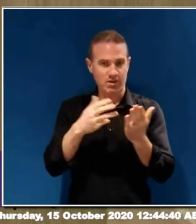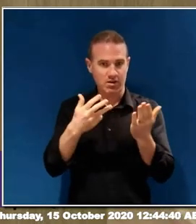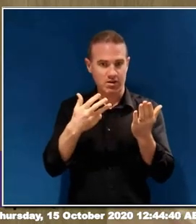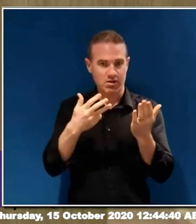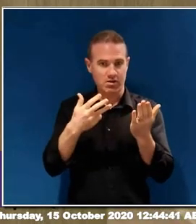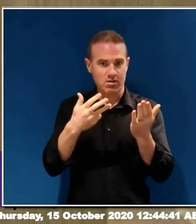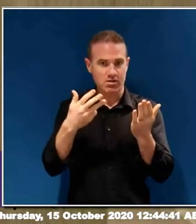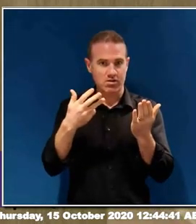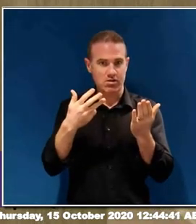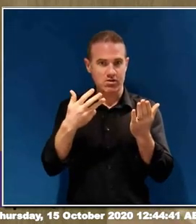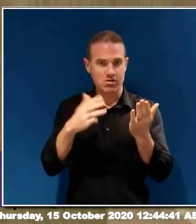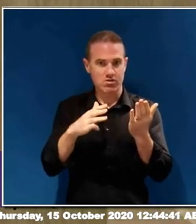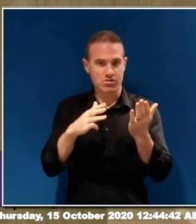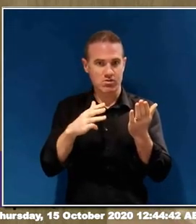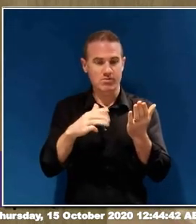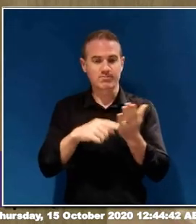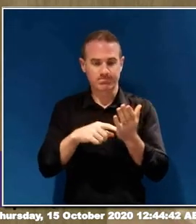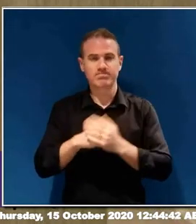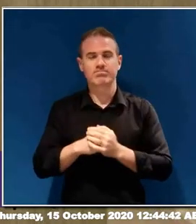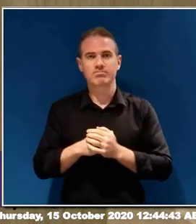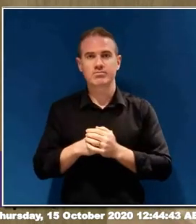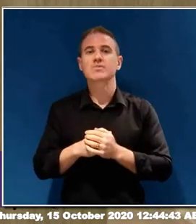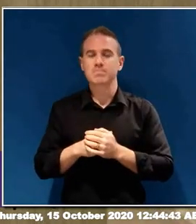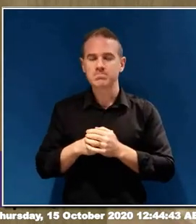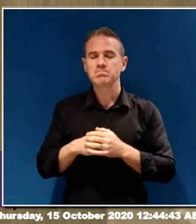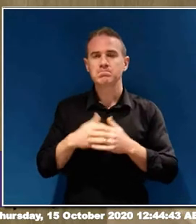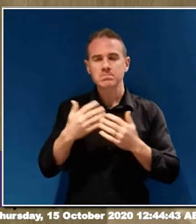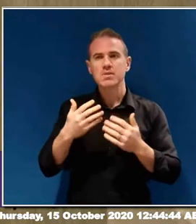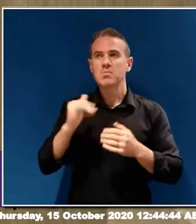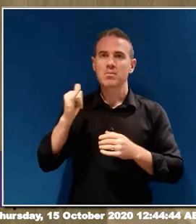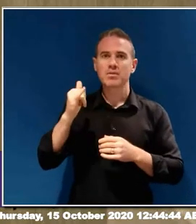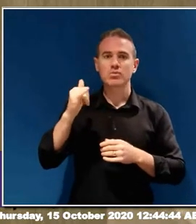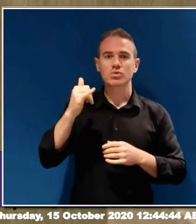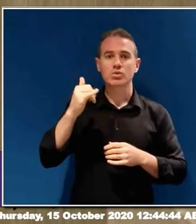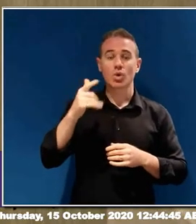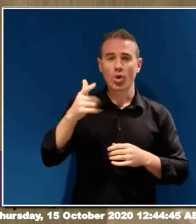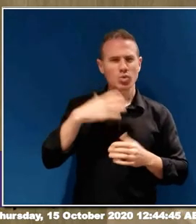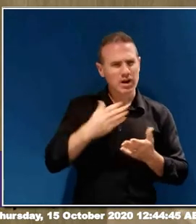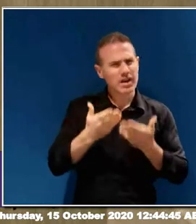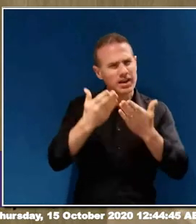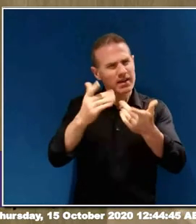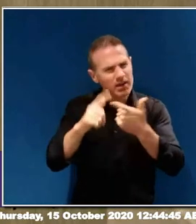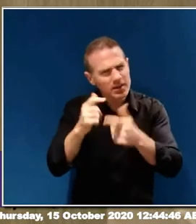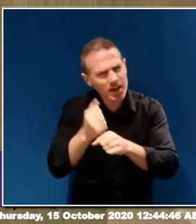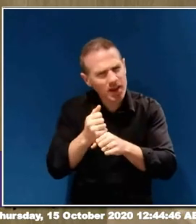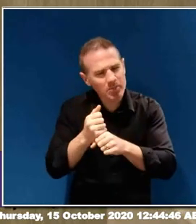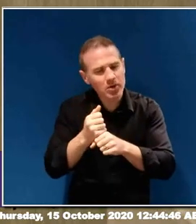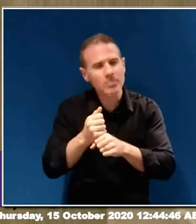A school may contact me and say - do you want an example, sorry? Yes, I'm trying to understand in what context